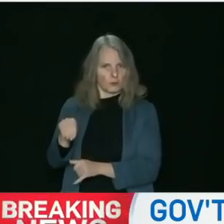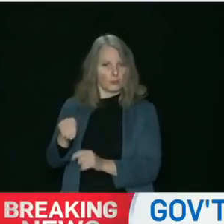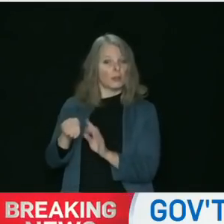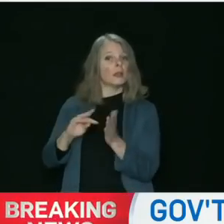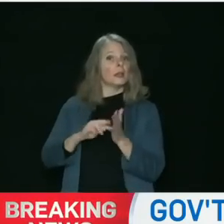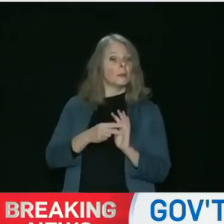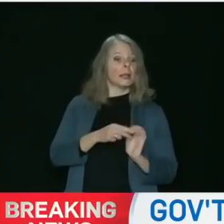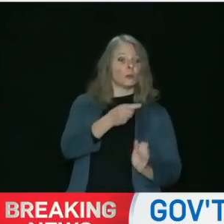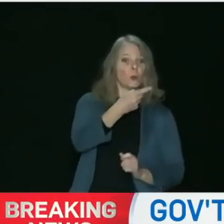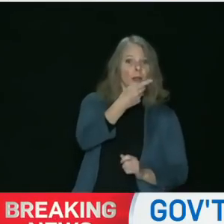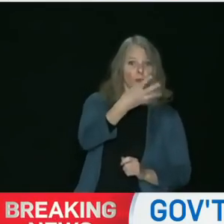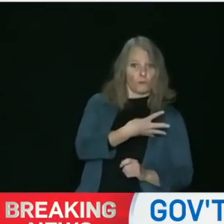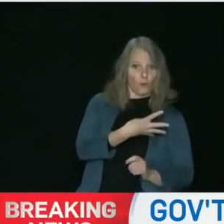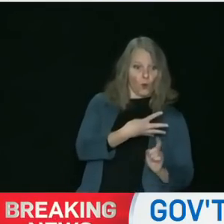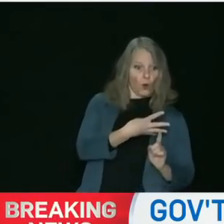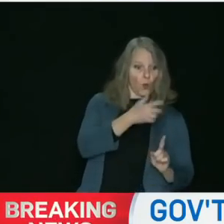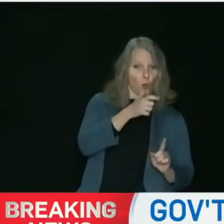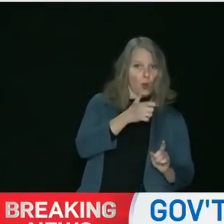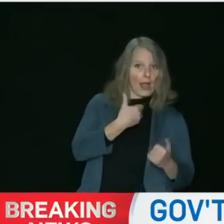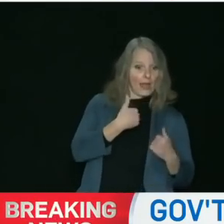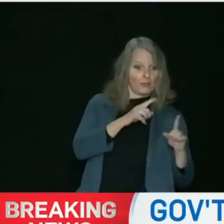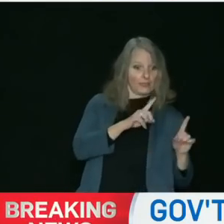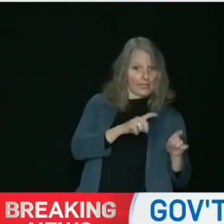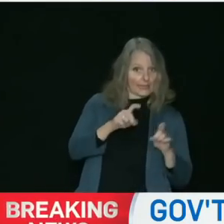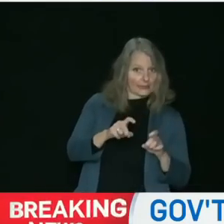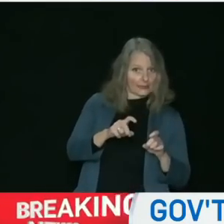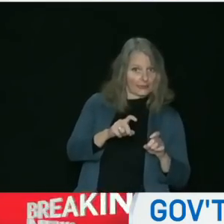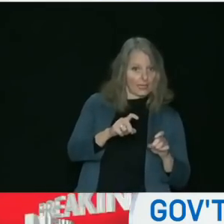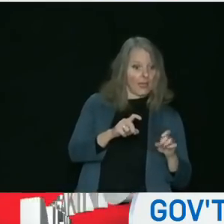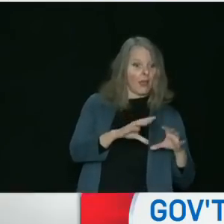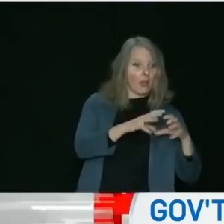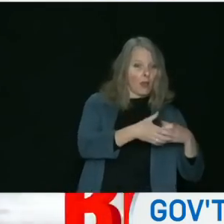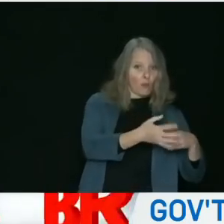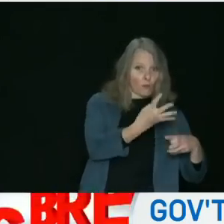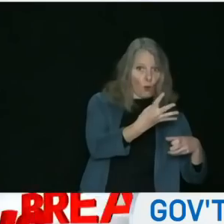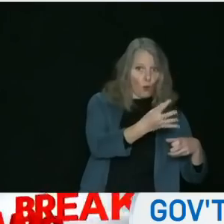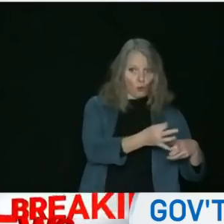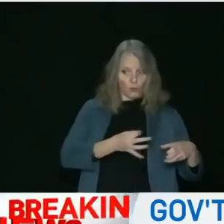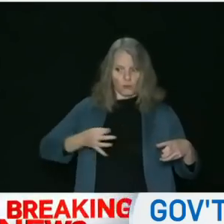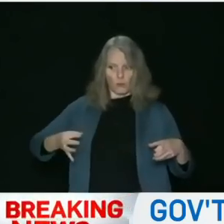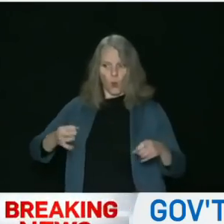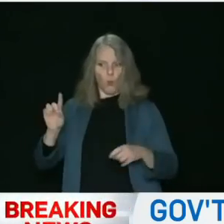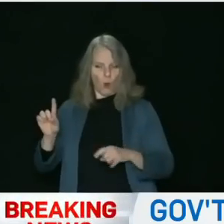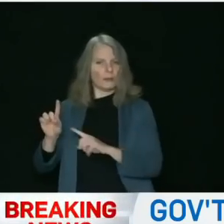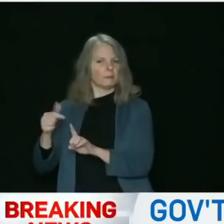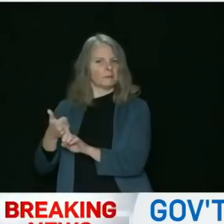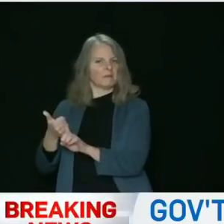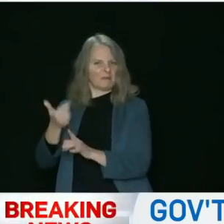POSITIVITY AND LAB TESTING IS